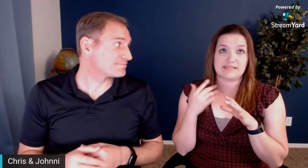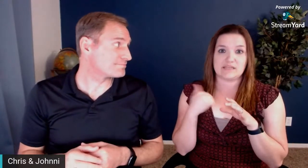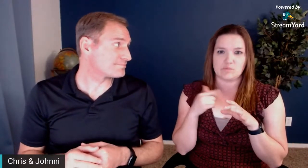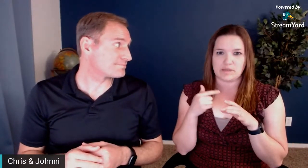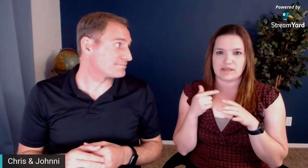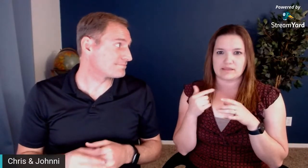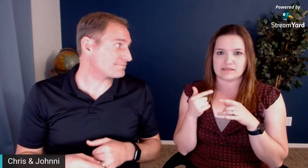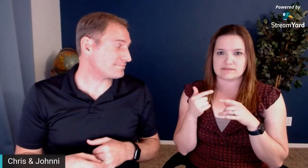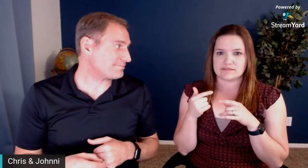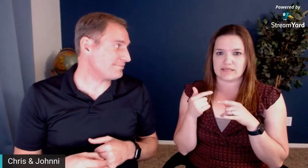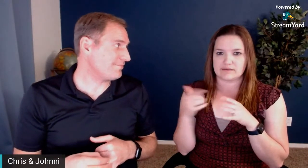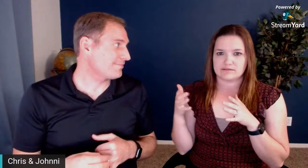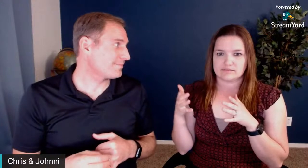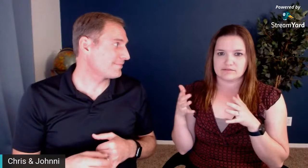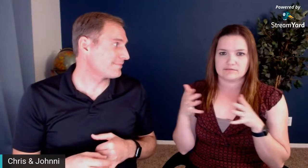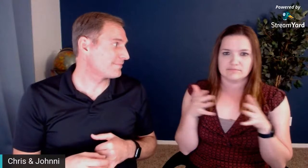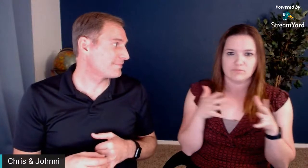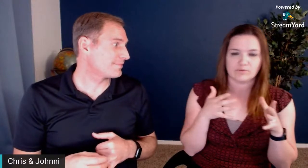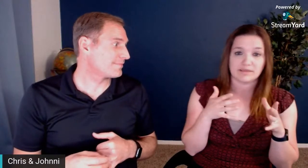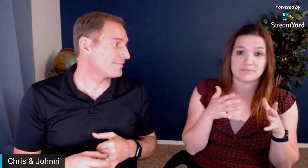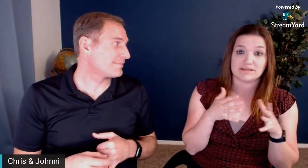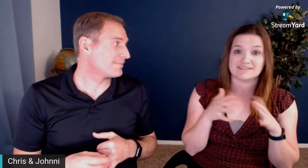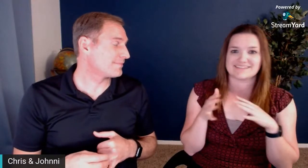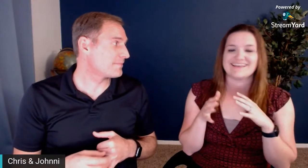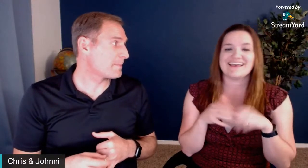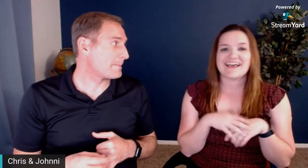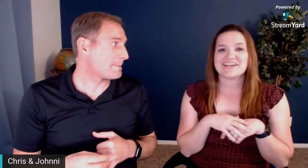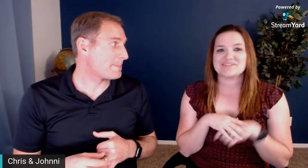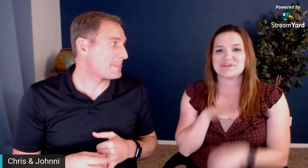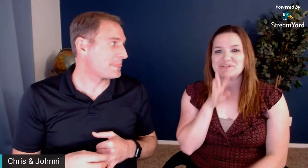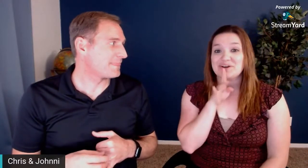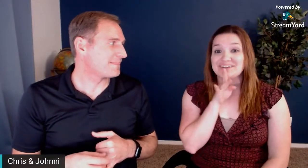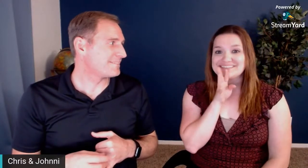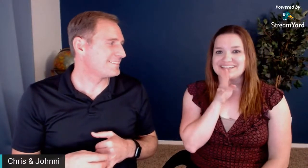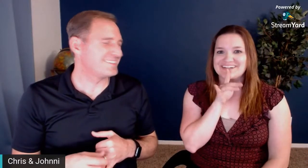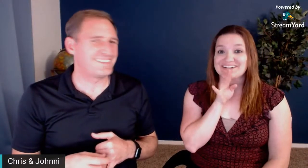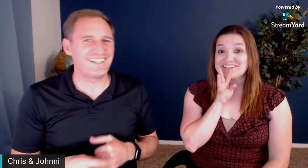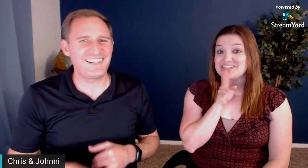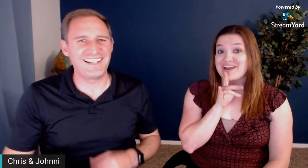i say we i think it's like more me because as you all know i'll sit here and i'll dab